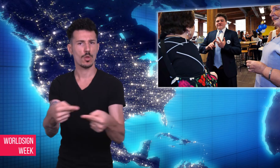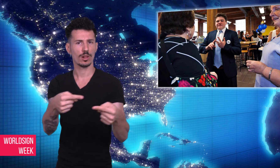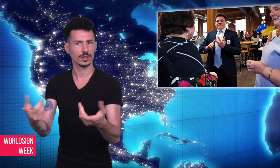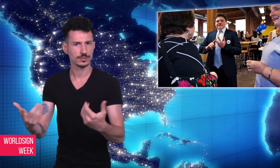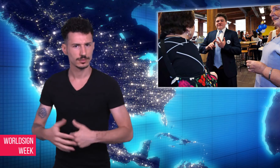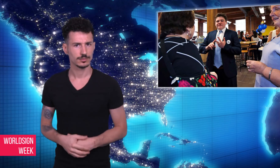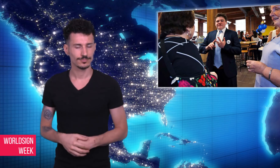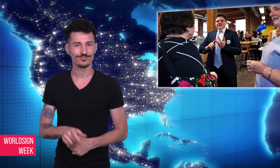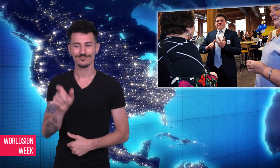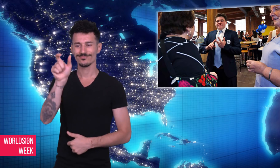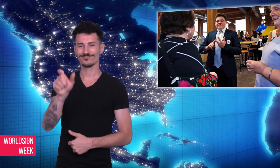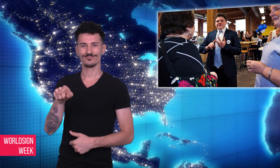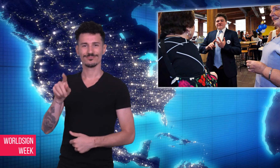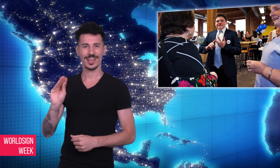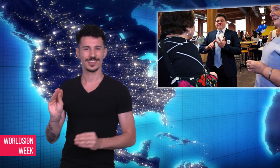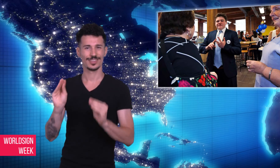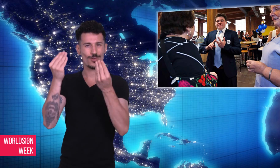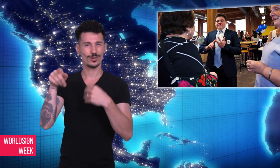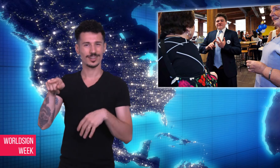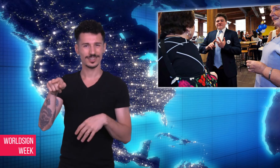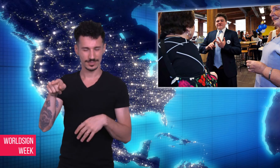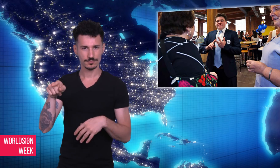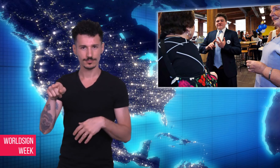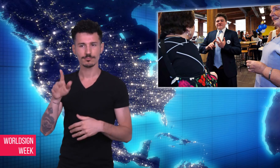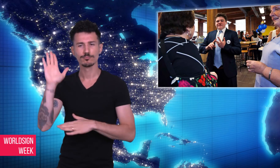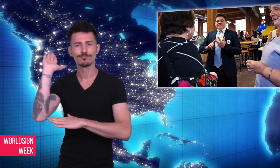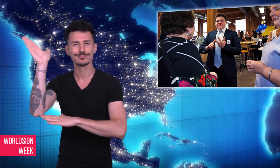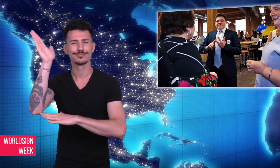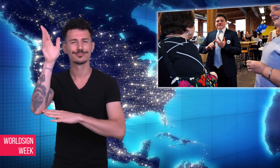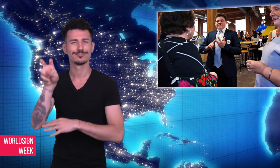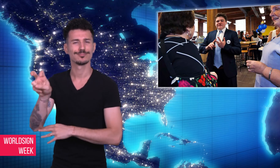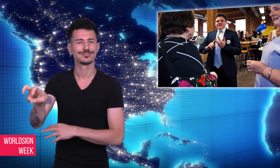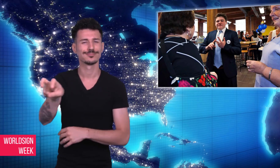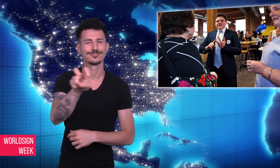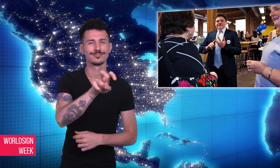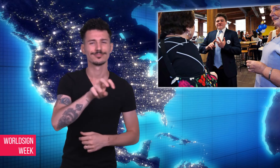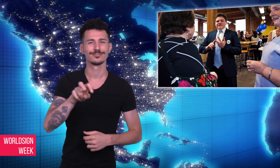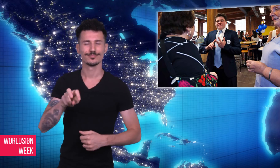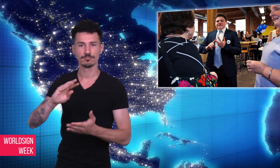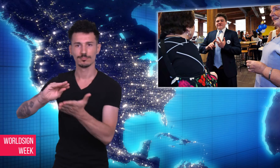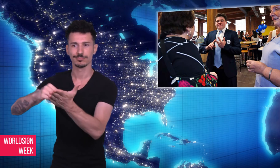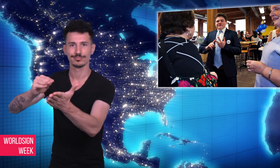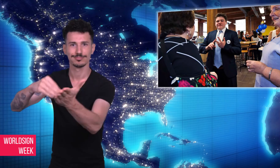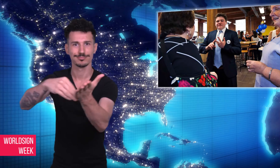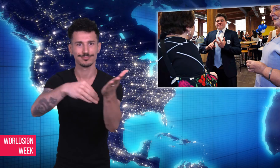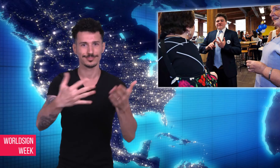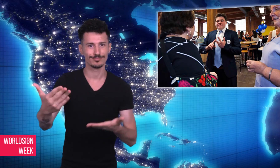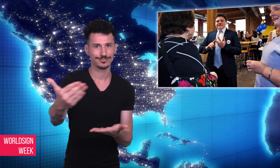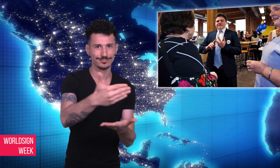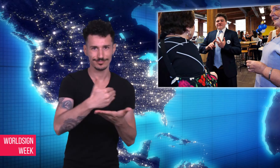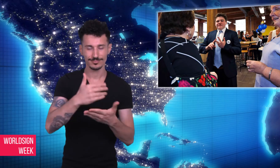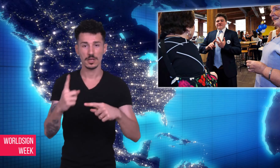raised $1.700 towards his campaign, competing with other candidates. His